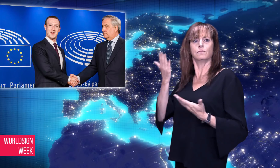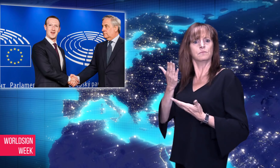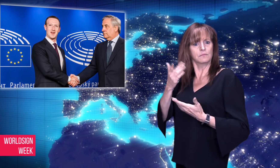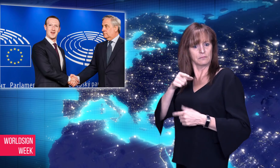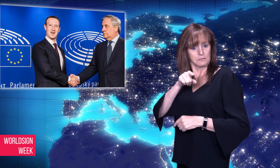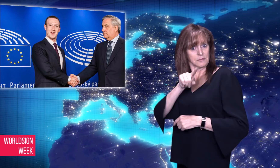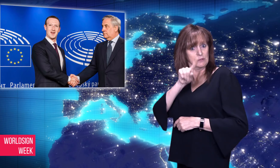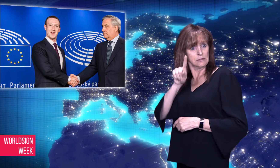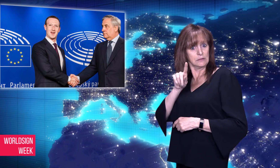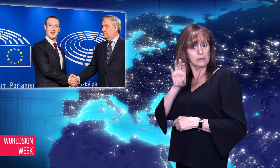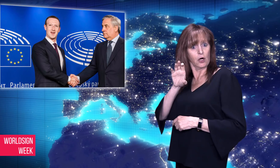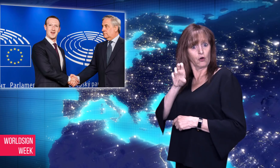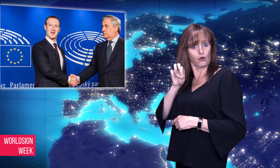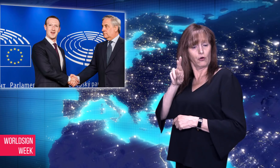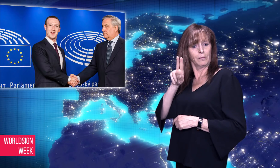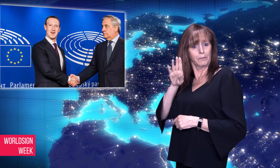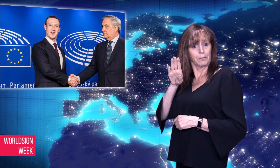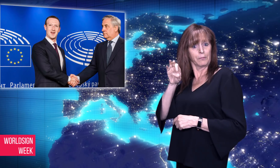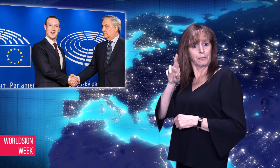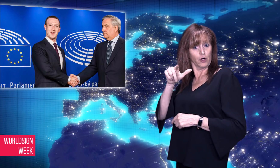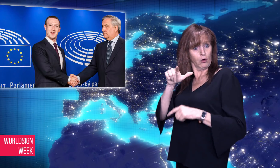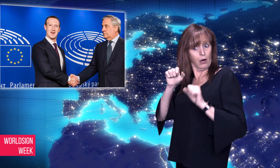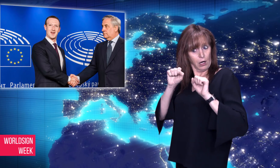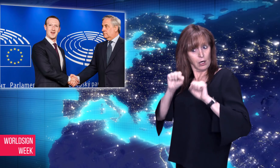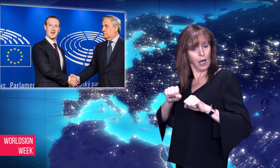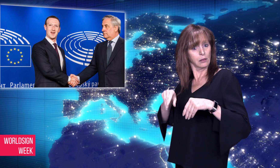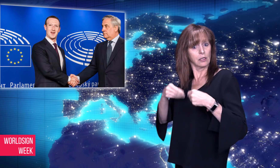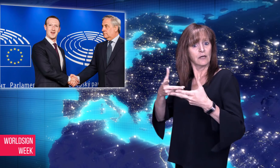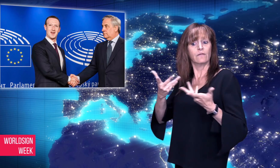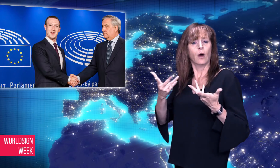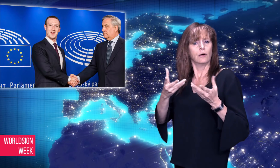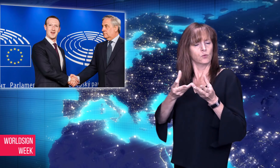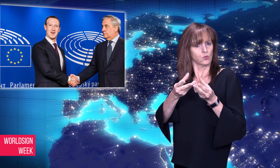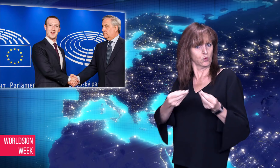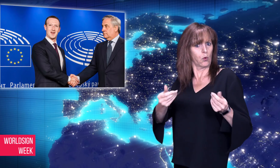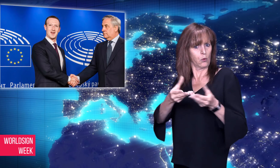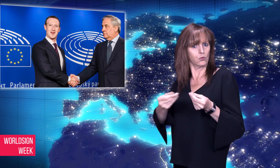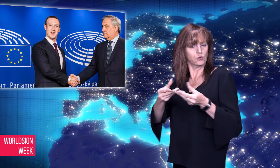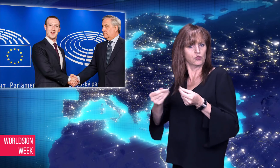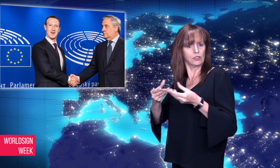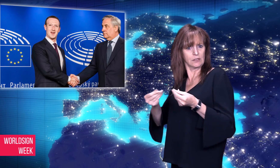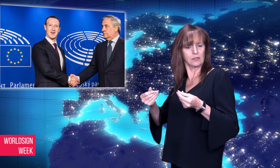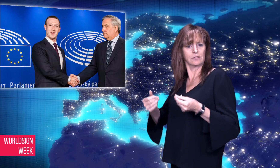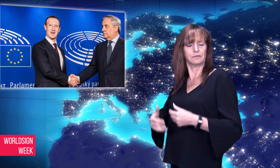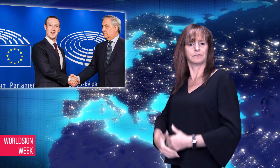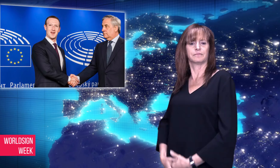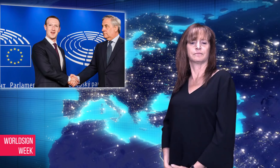Zuckerberg could provide a solution.